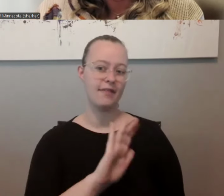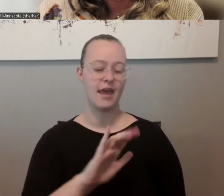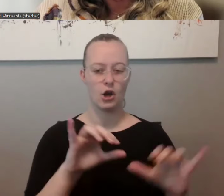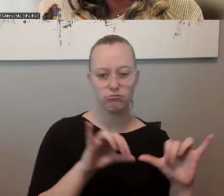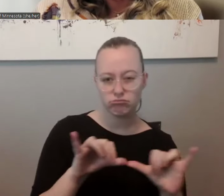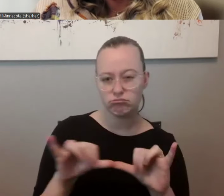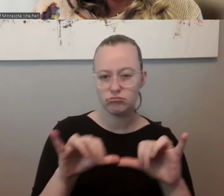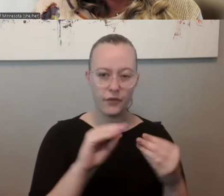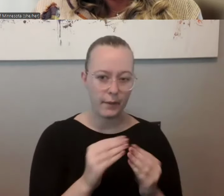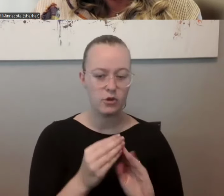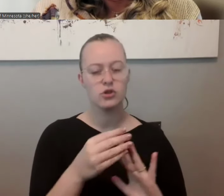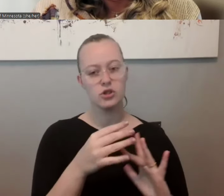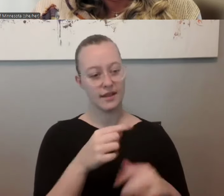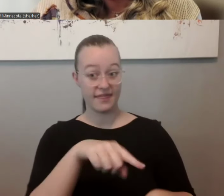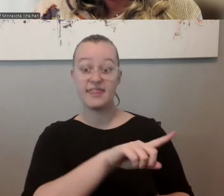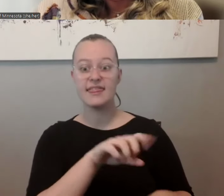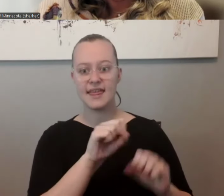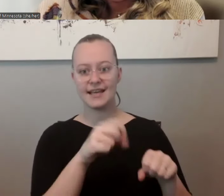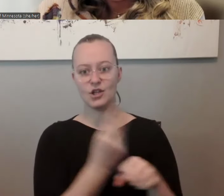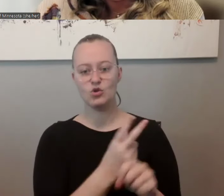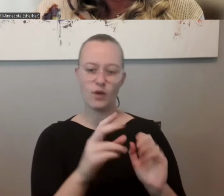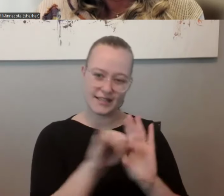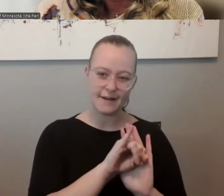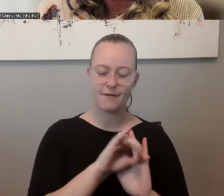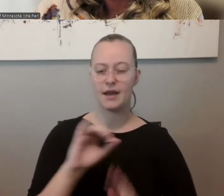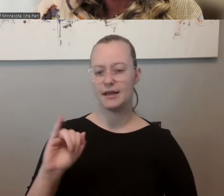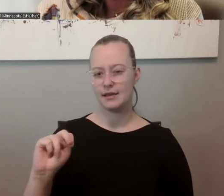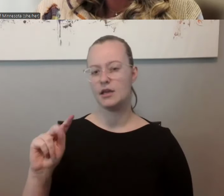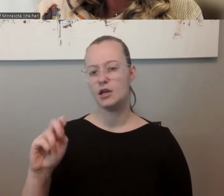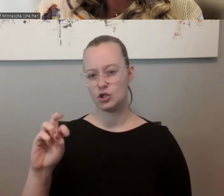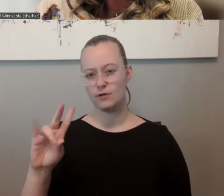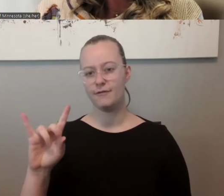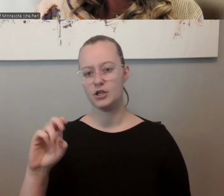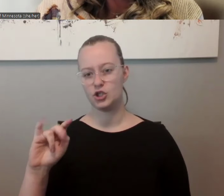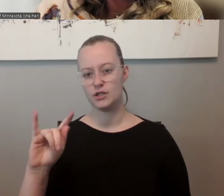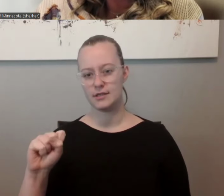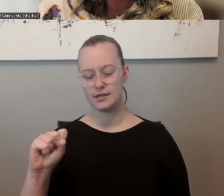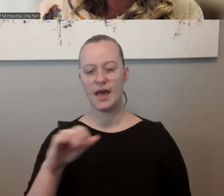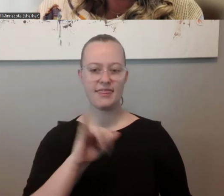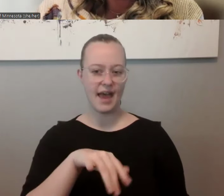to identify interventions at that organizational level.